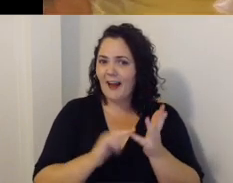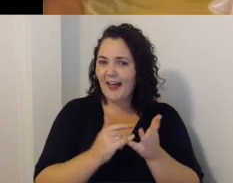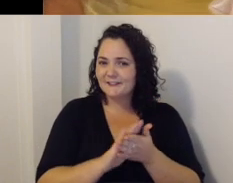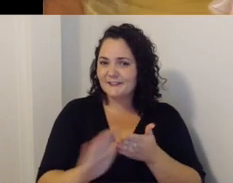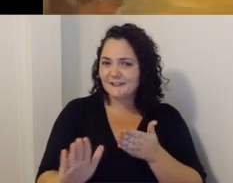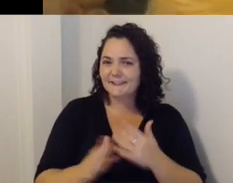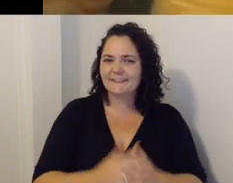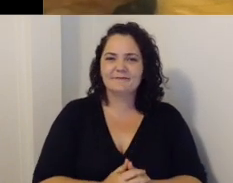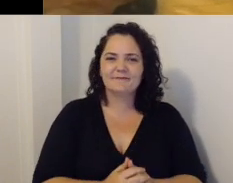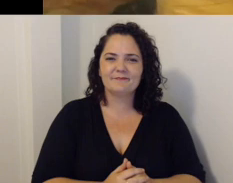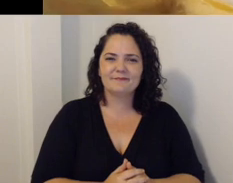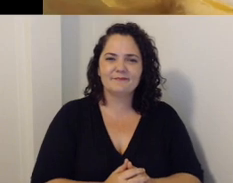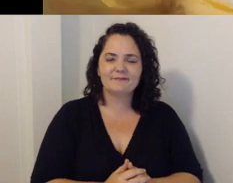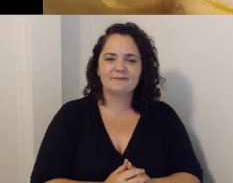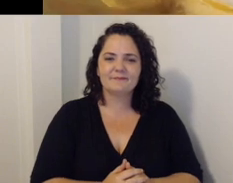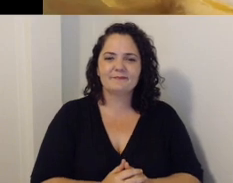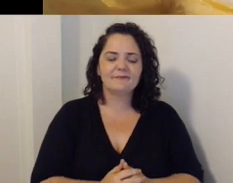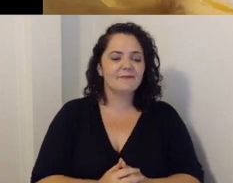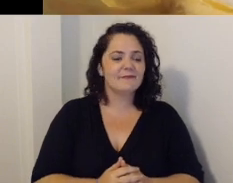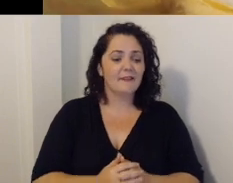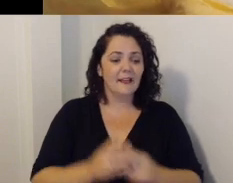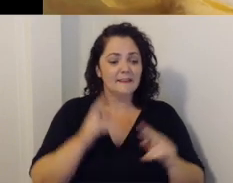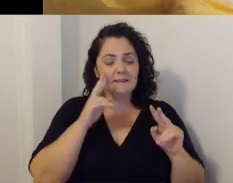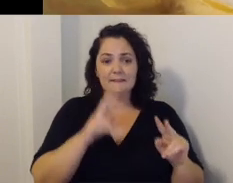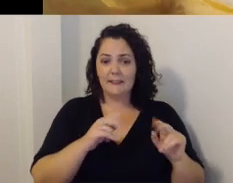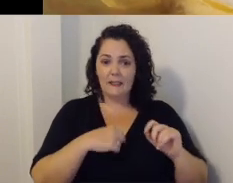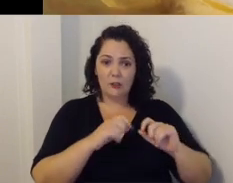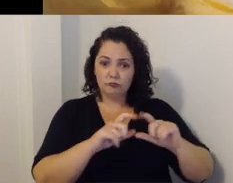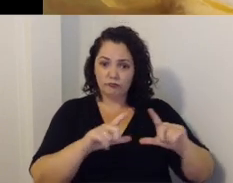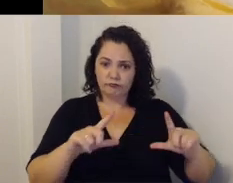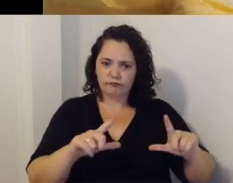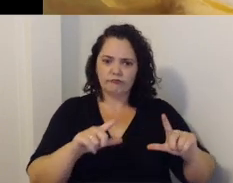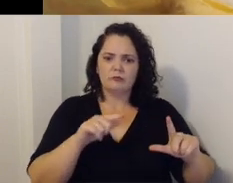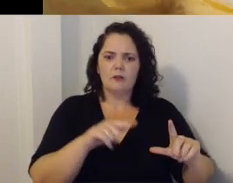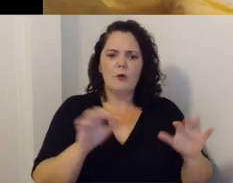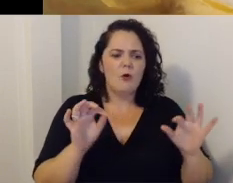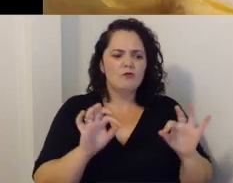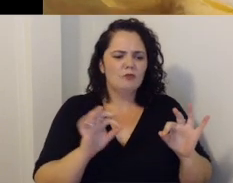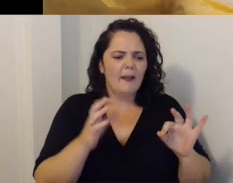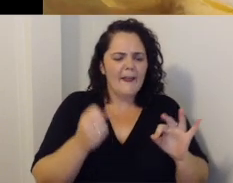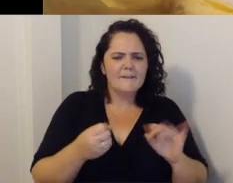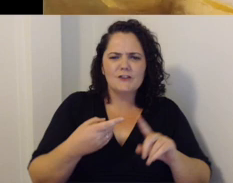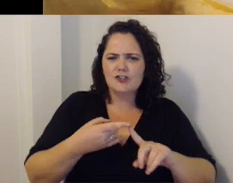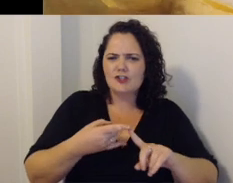there we go and move over you can see how you're not getting any of the harsh outlines no hard